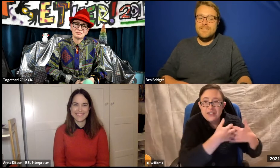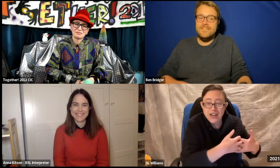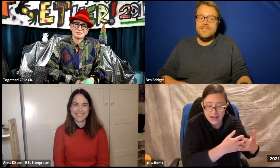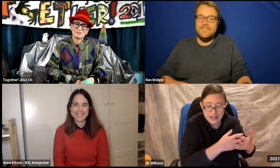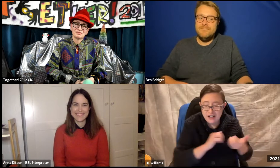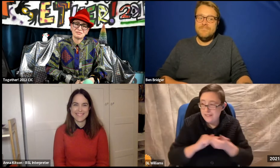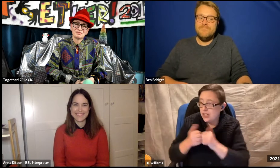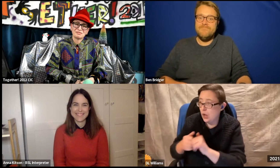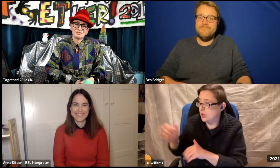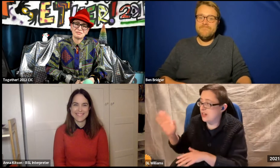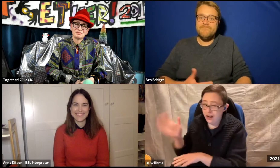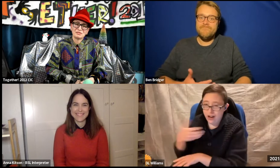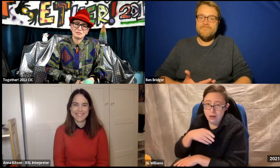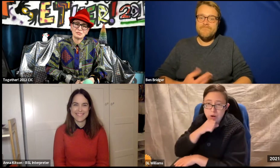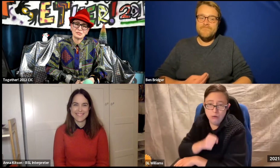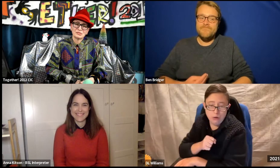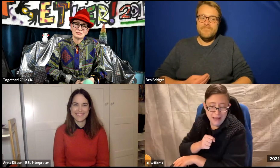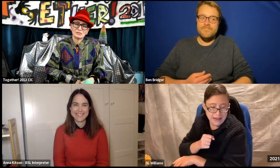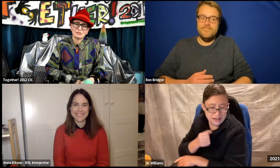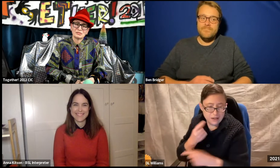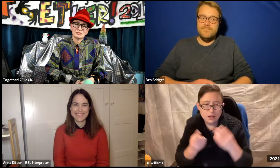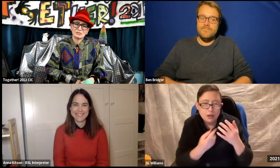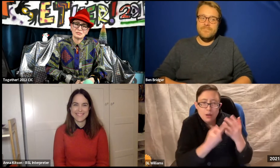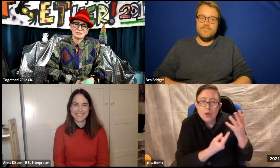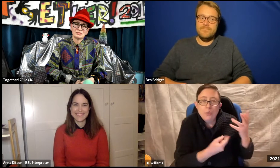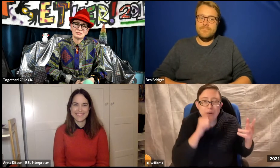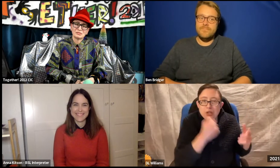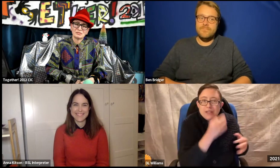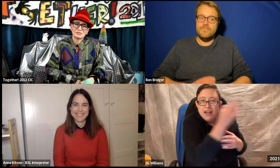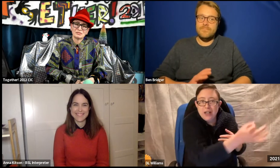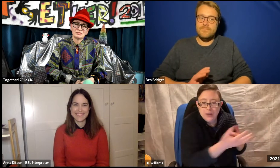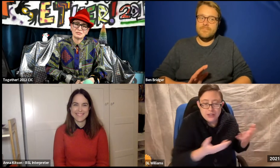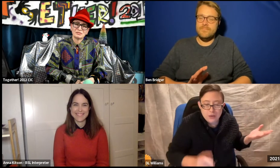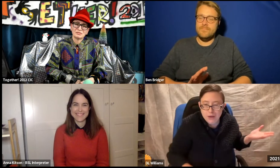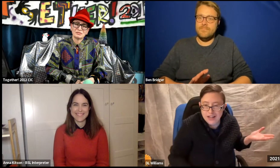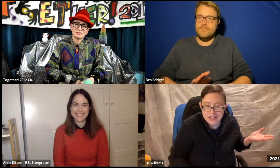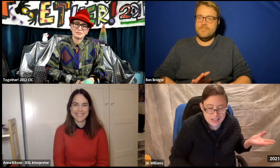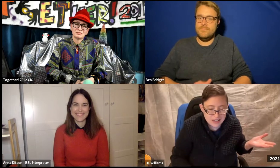The director, the tech and the co-star were all men, who else was I going to ask?